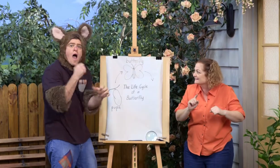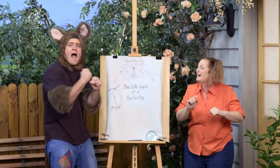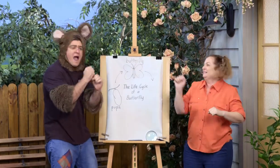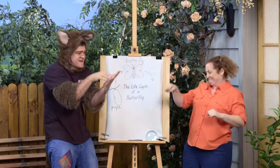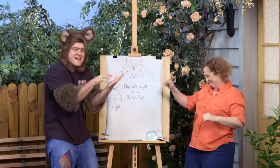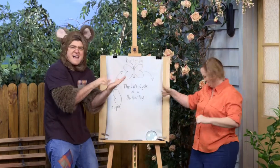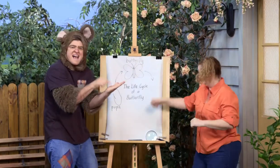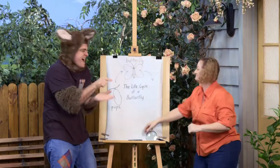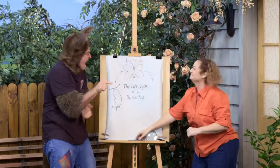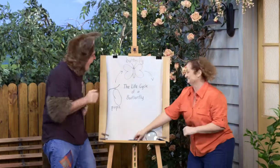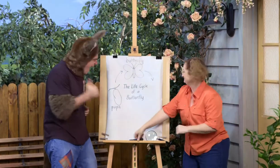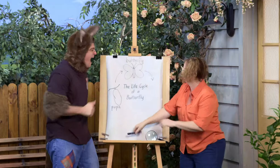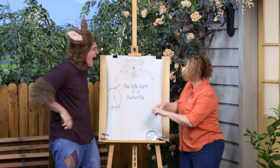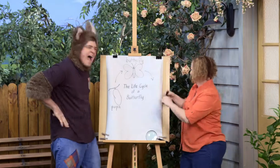The eggs! That's right.